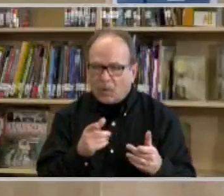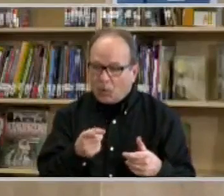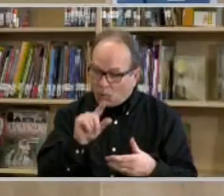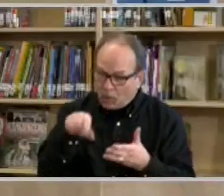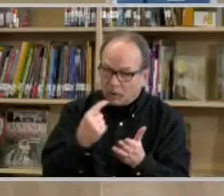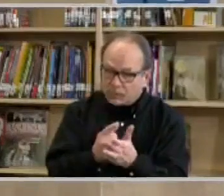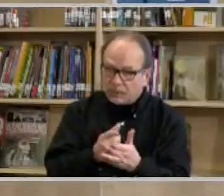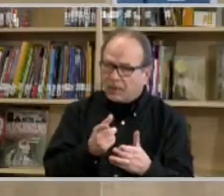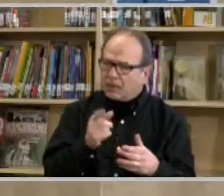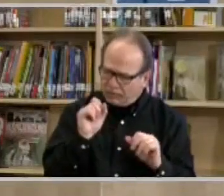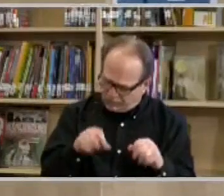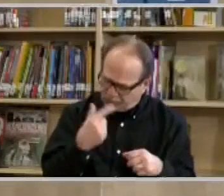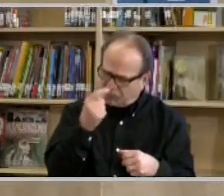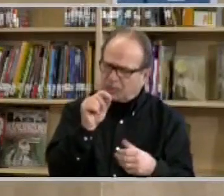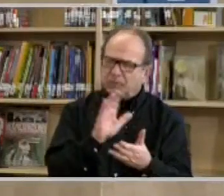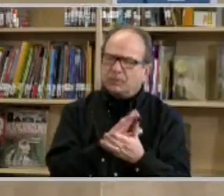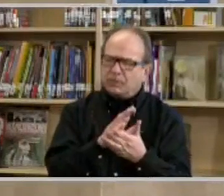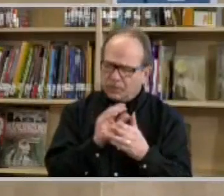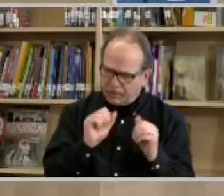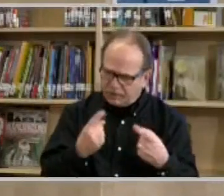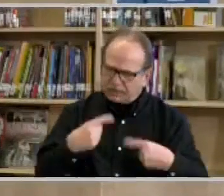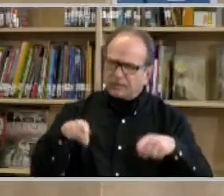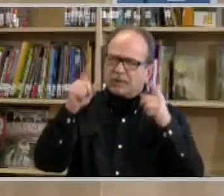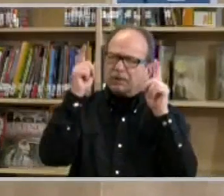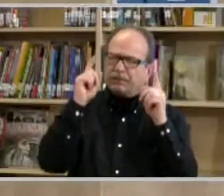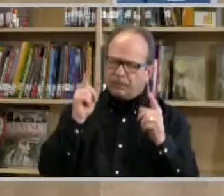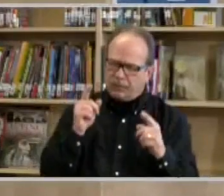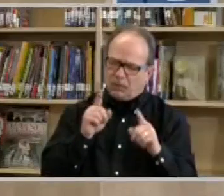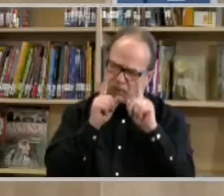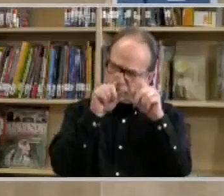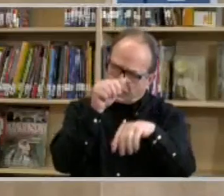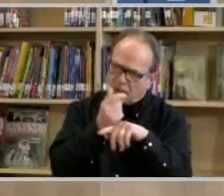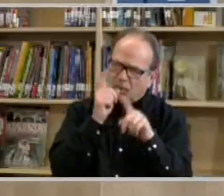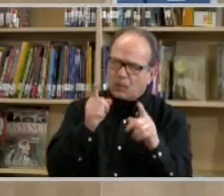GRADUATING, AND I SAY TO THEM,